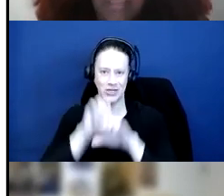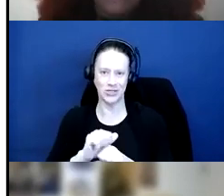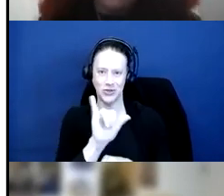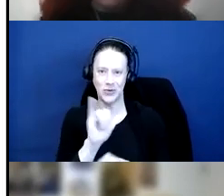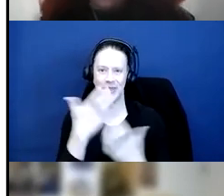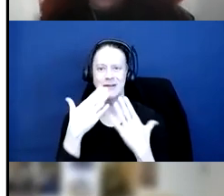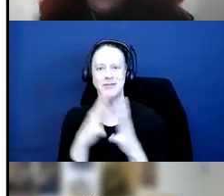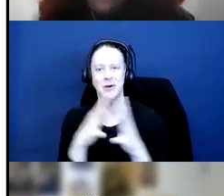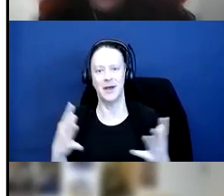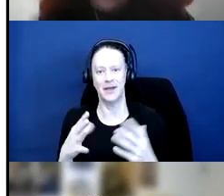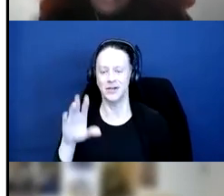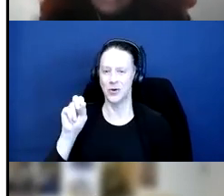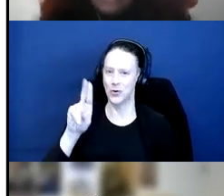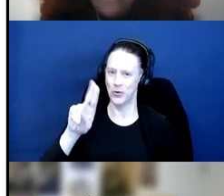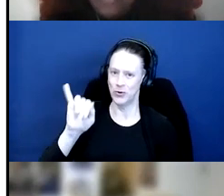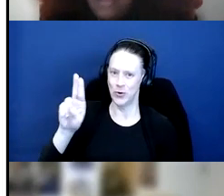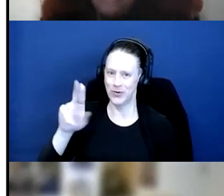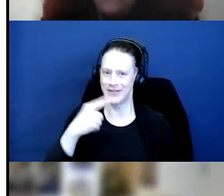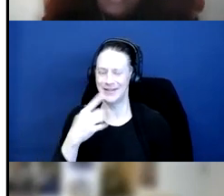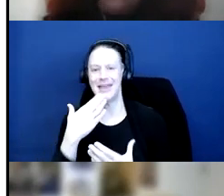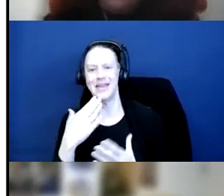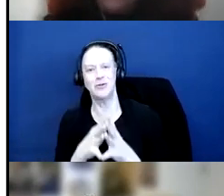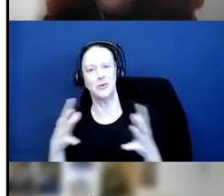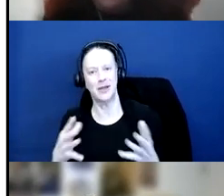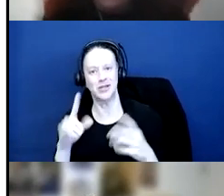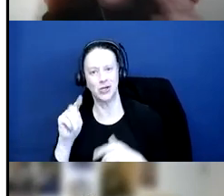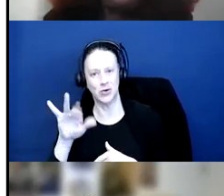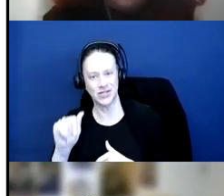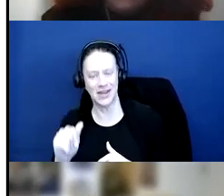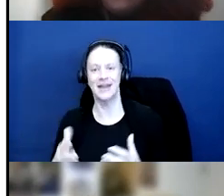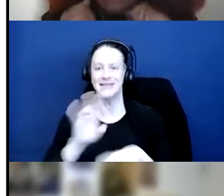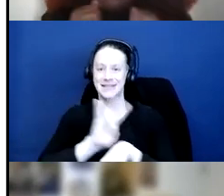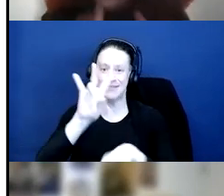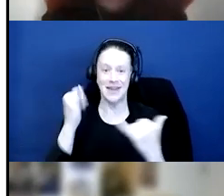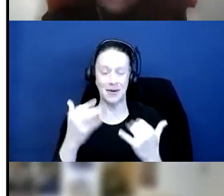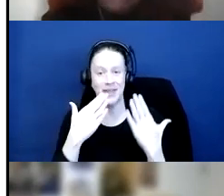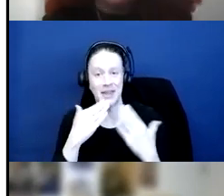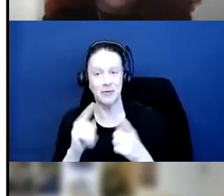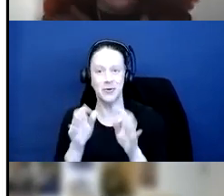Thank you, Tricia. All right. It's seven on the dot. Thank you, everyone. Thank you, interpreters, and captioners.